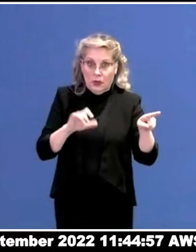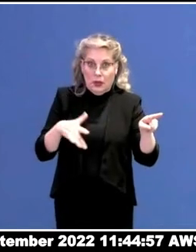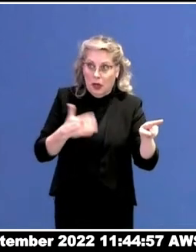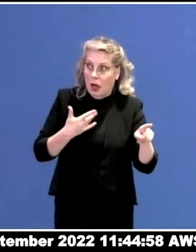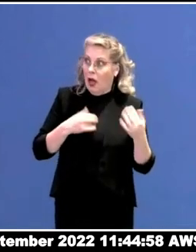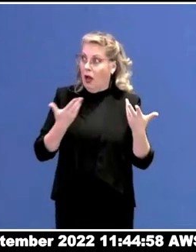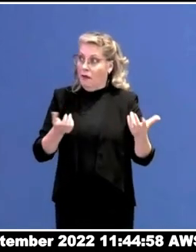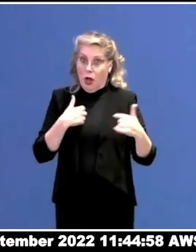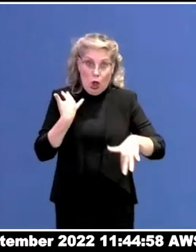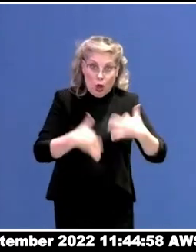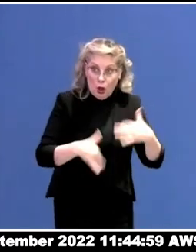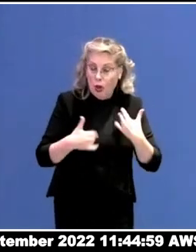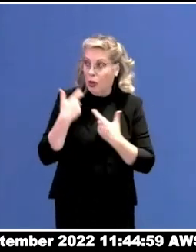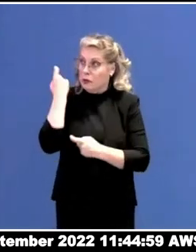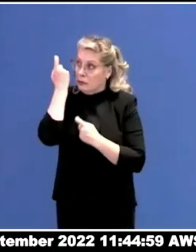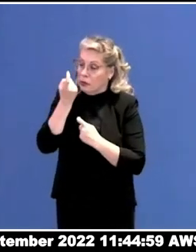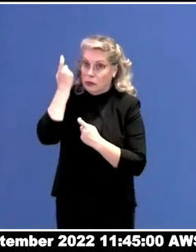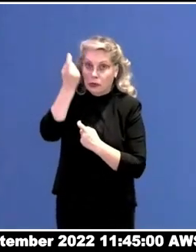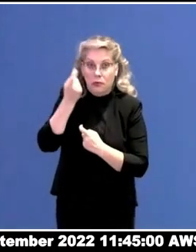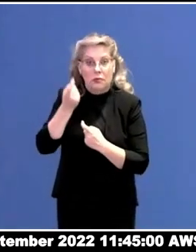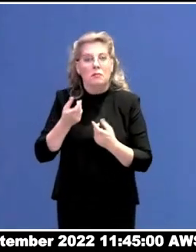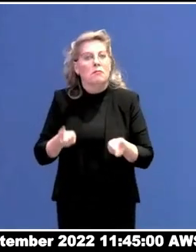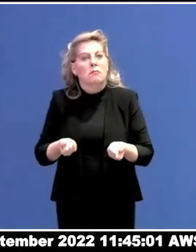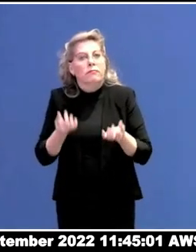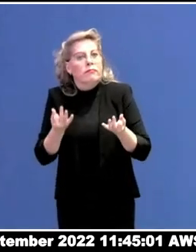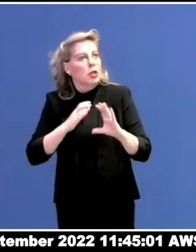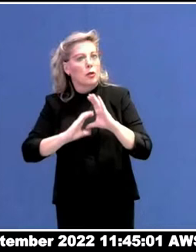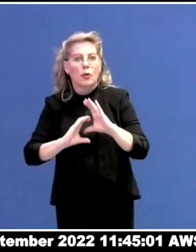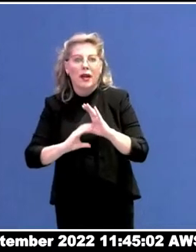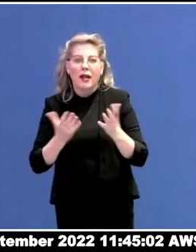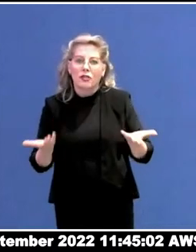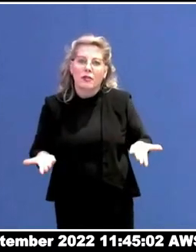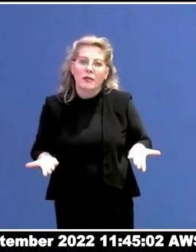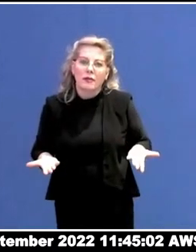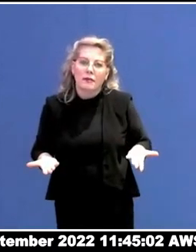hurt. There were cases in that particular situation where I was getting contacted